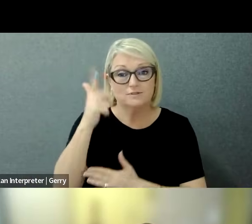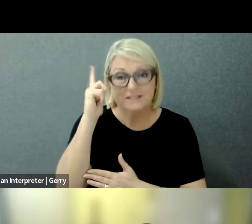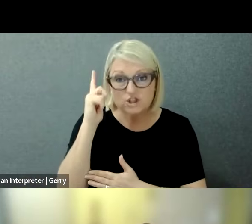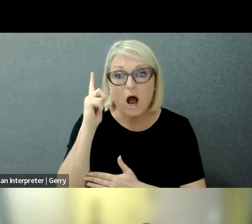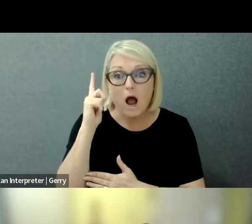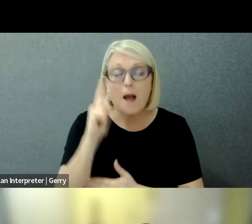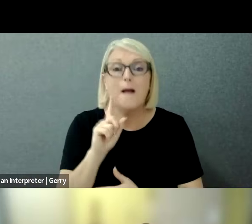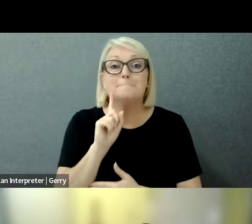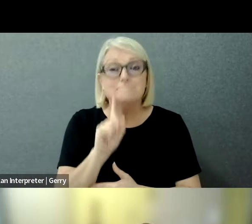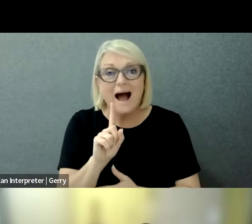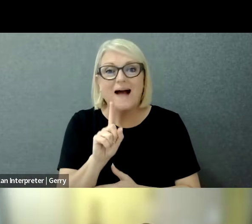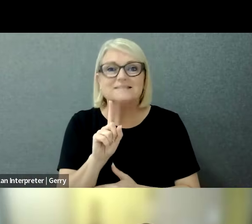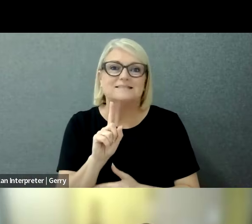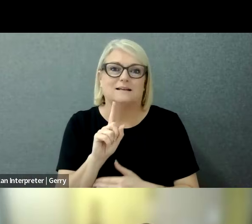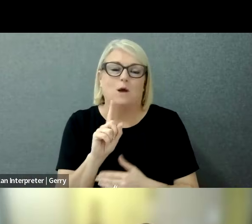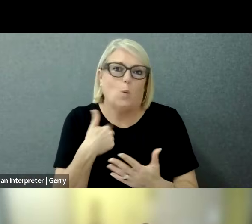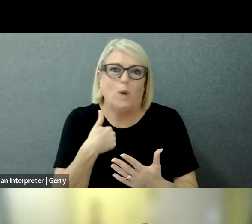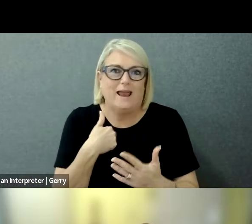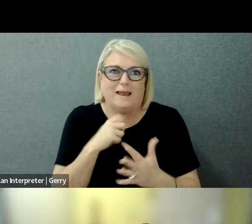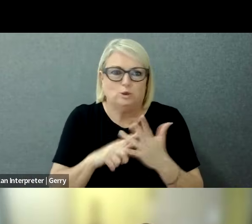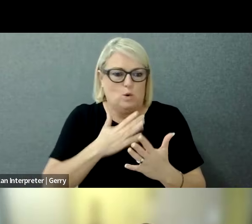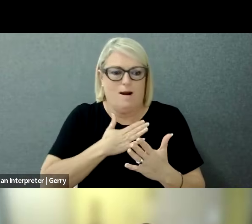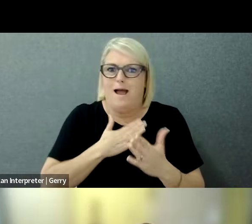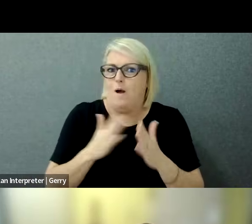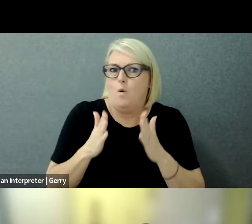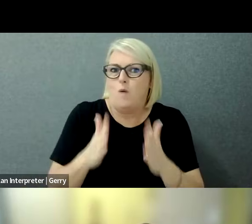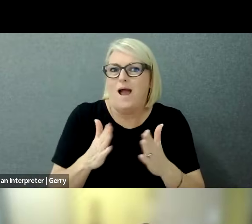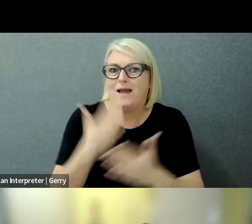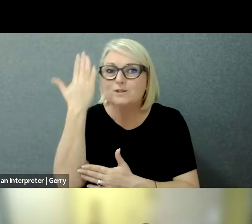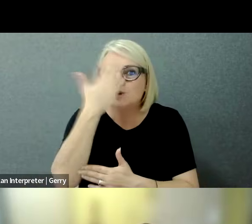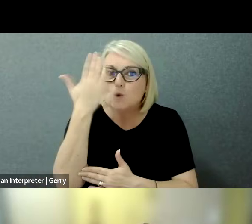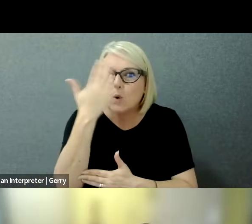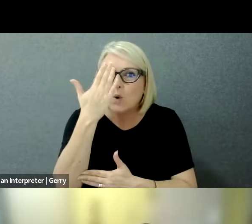we make our own weather in schools is the way we used to talk about it. And so you can't tell